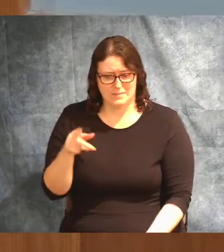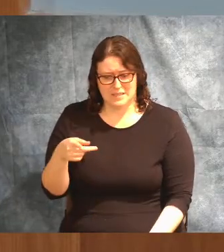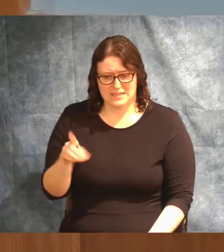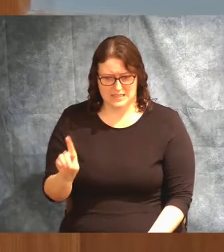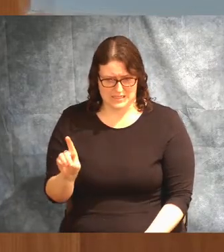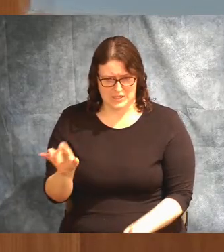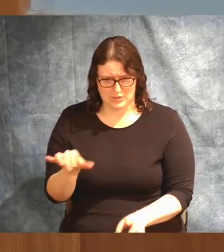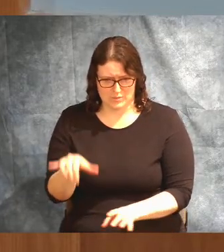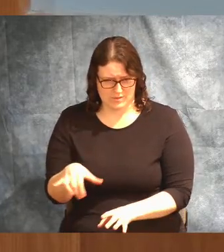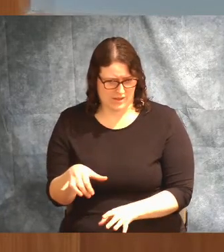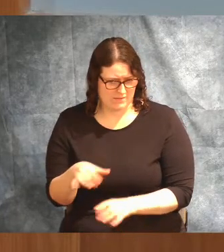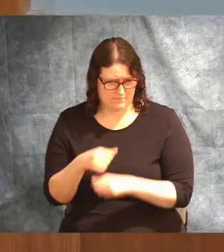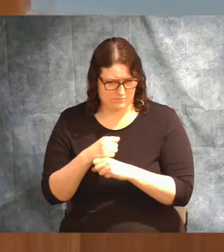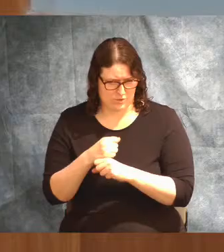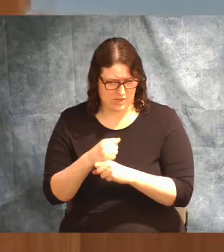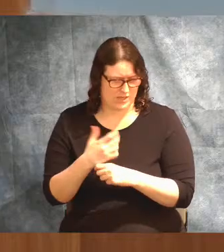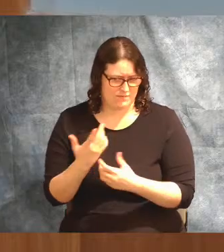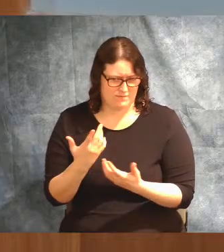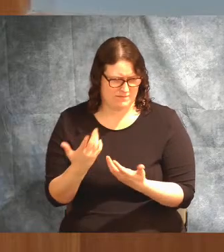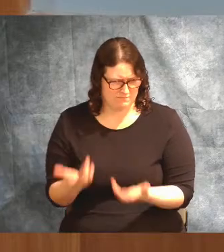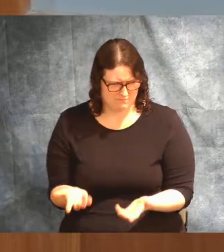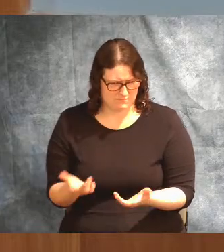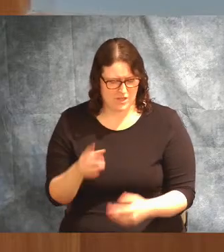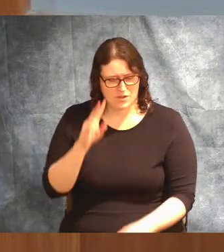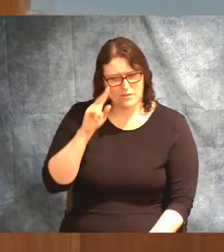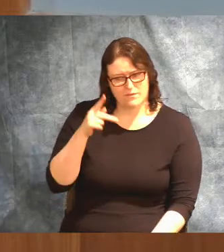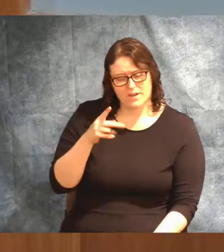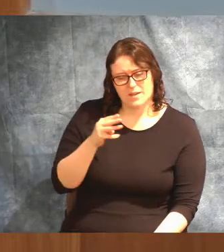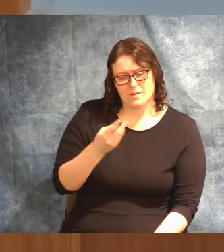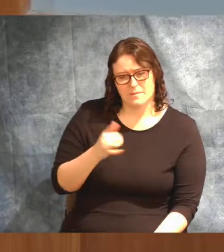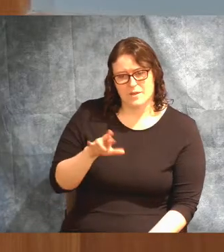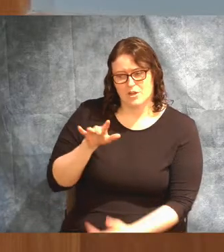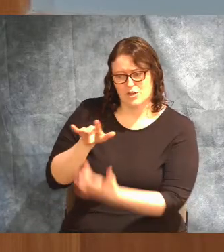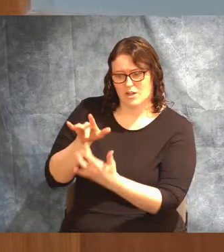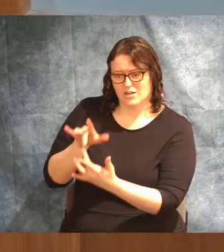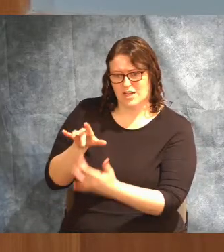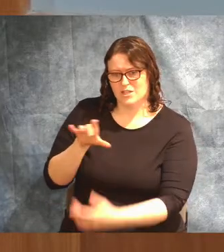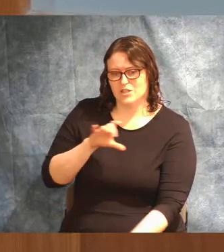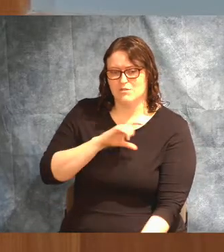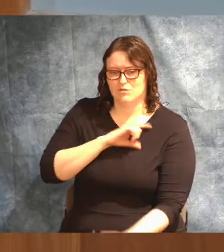And Vice Mayor contacted Sheriff McGuffy. She said that wasn't the case. It was because of the number